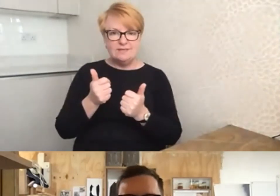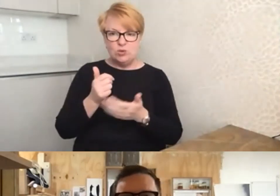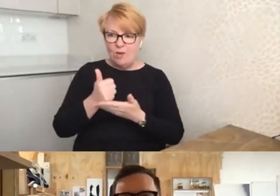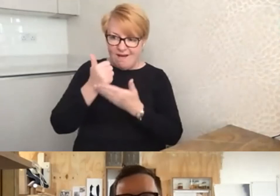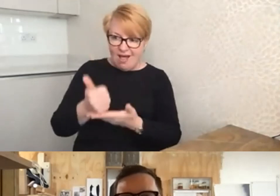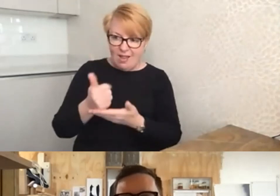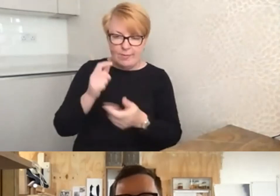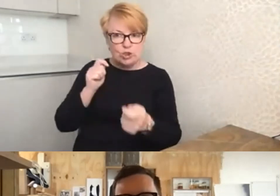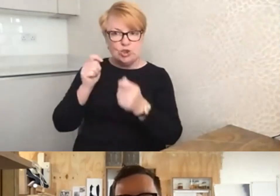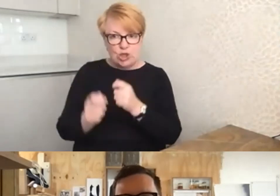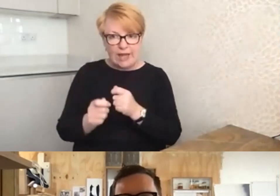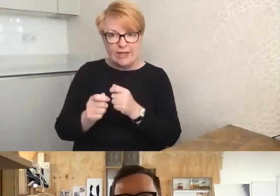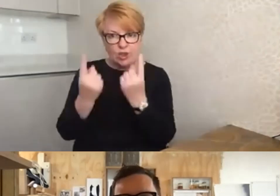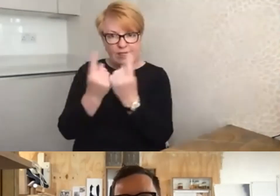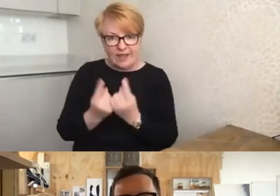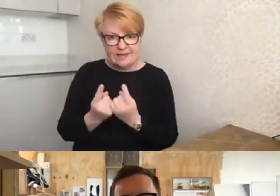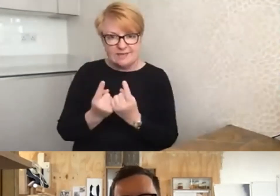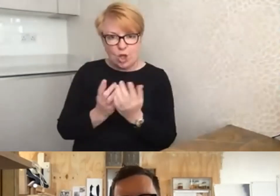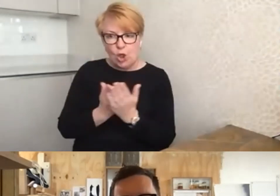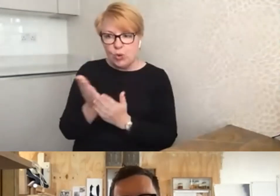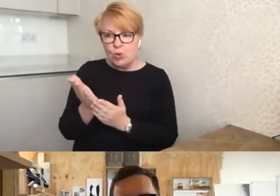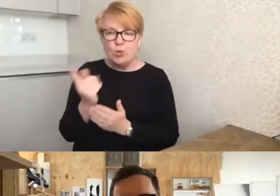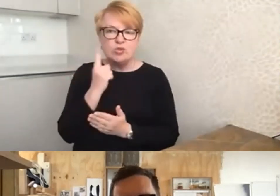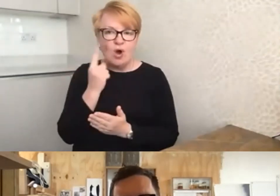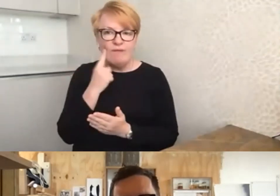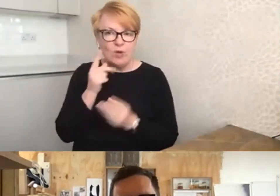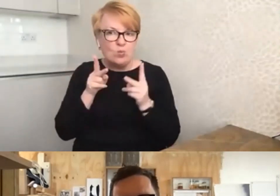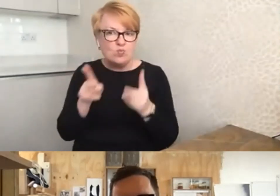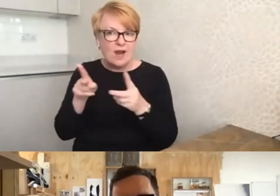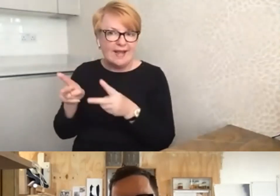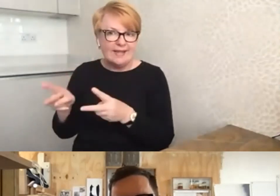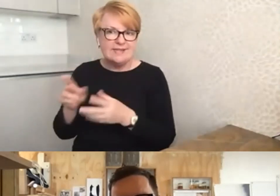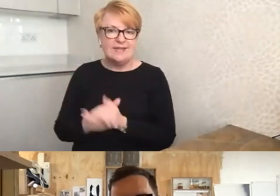through this through soft methodologies. So, I'm figuring out what people need,